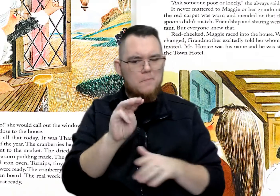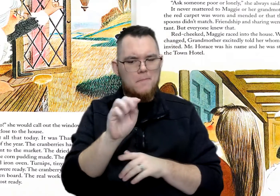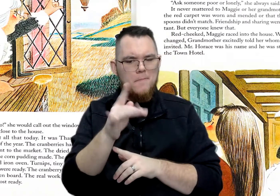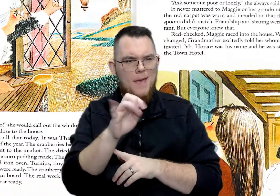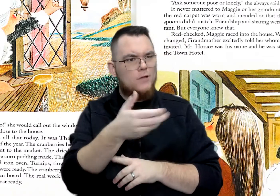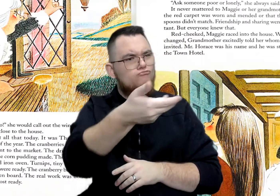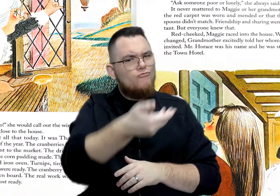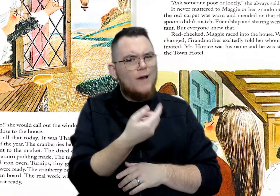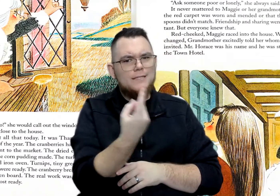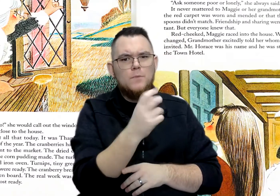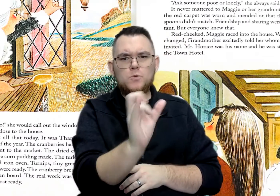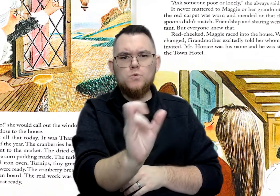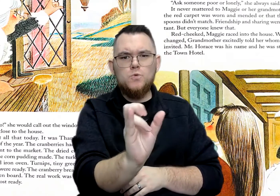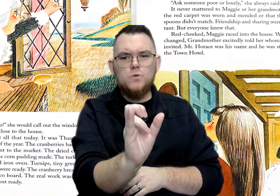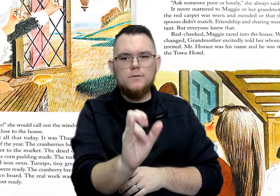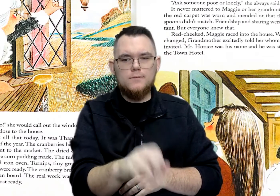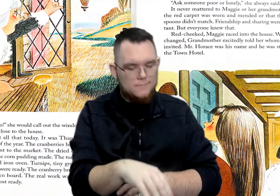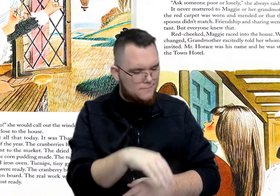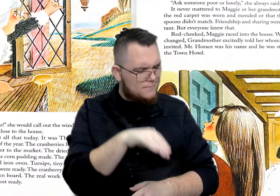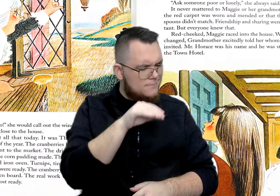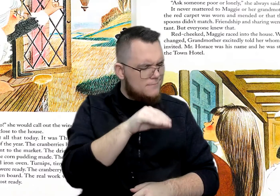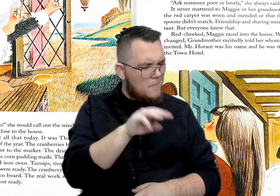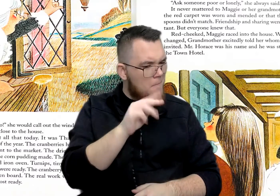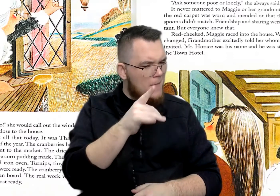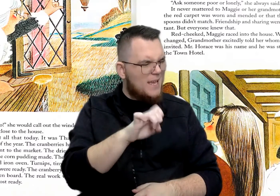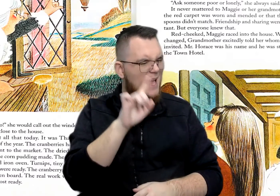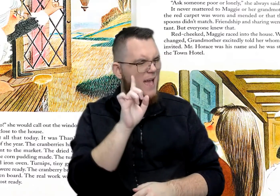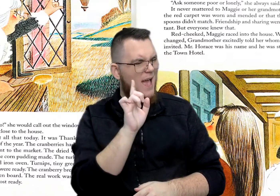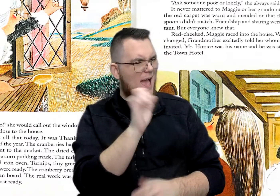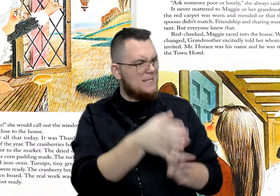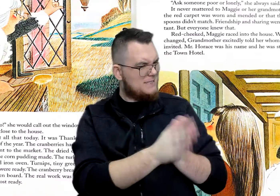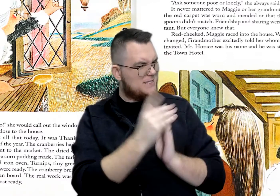“Ask someone poor or lonely,” she always said.